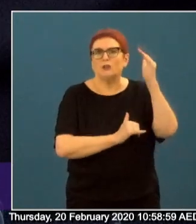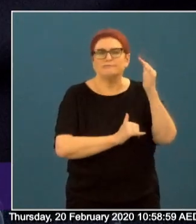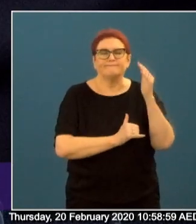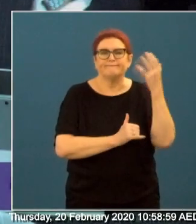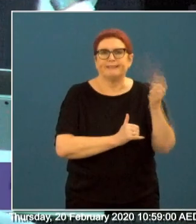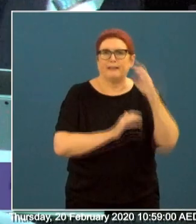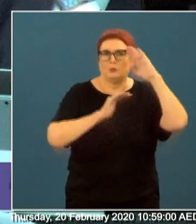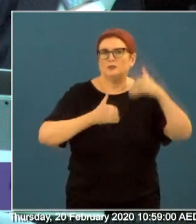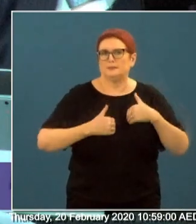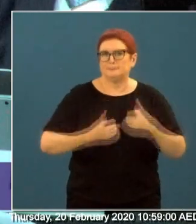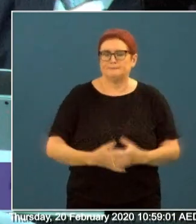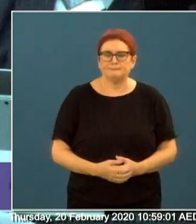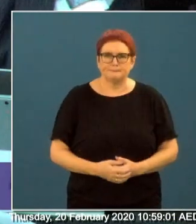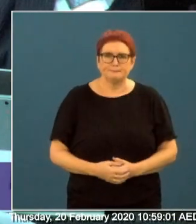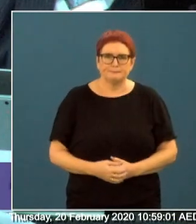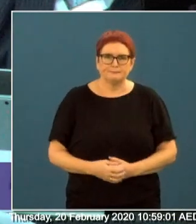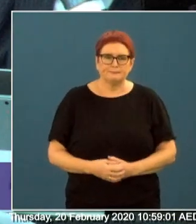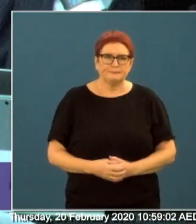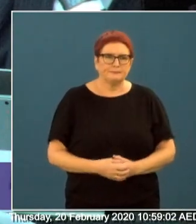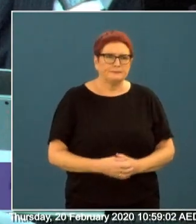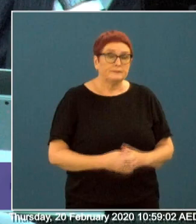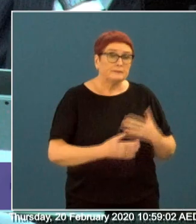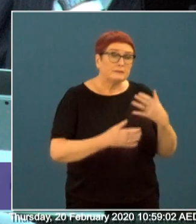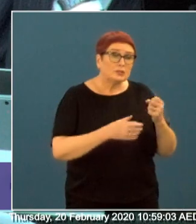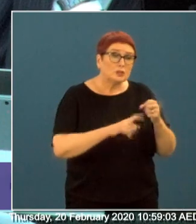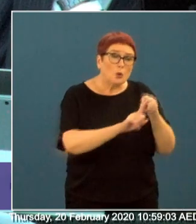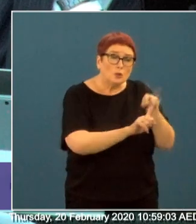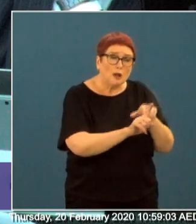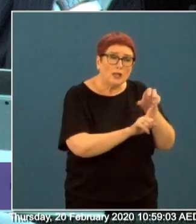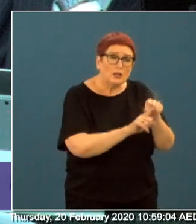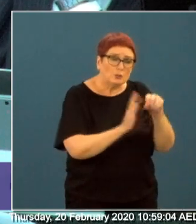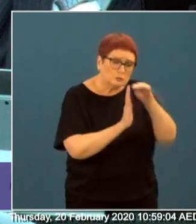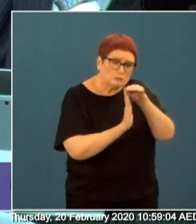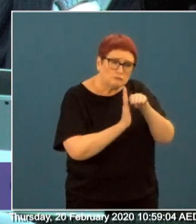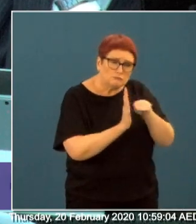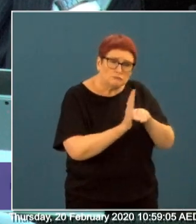When you talk about the diagnostic criteria, is that going back to the likes of the DSM,